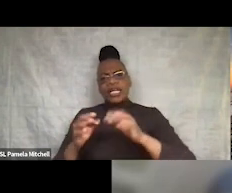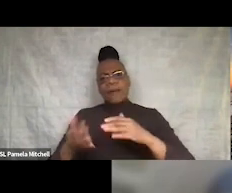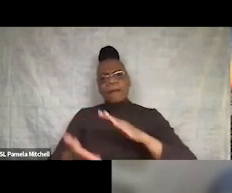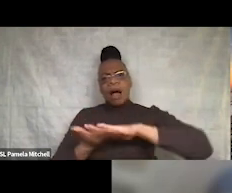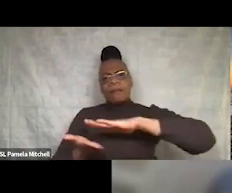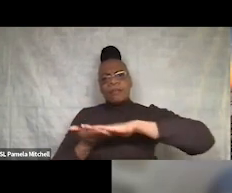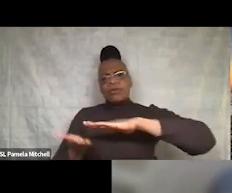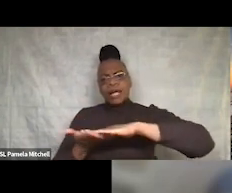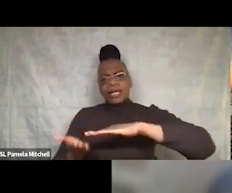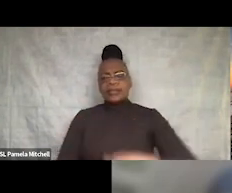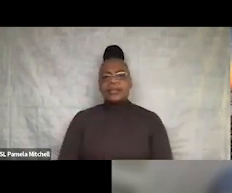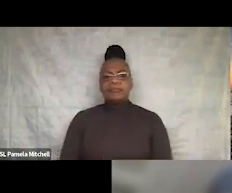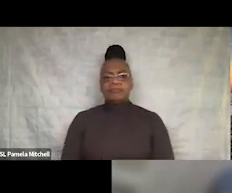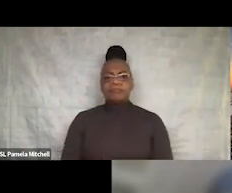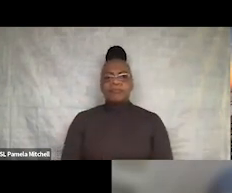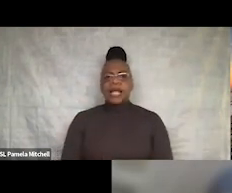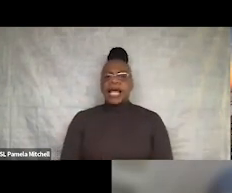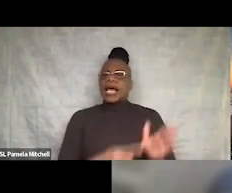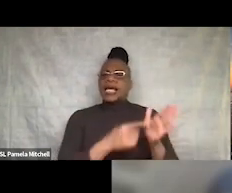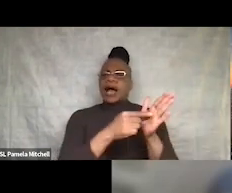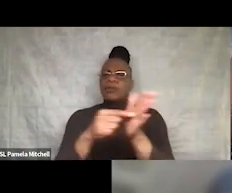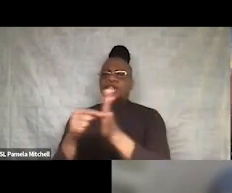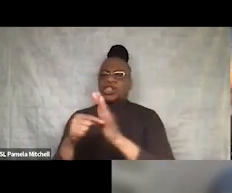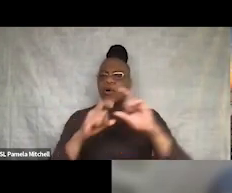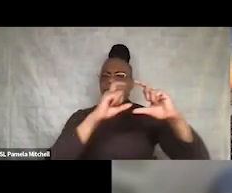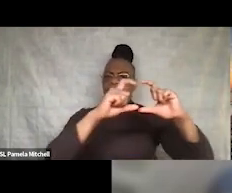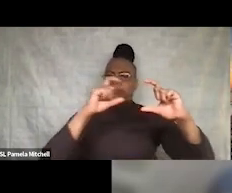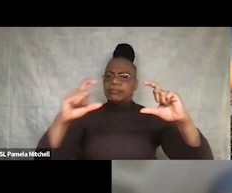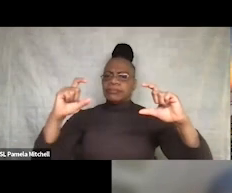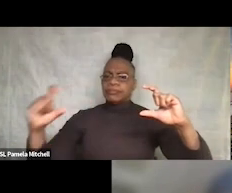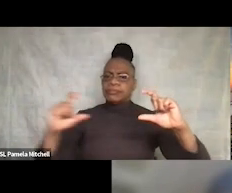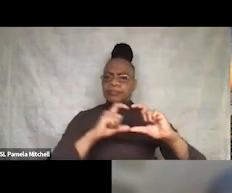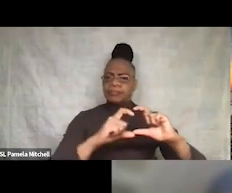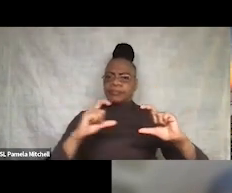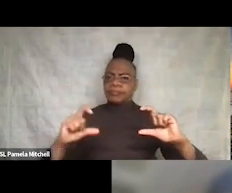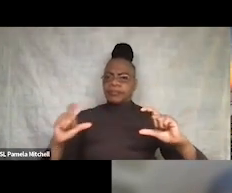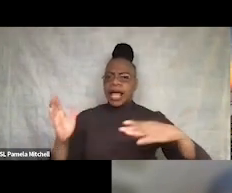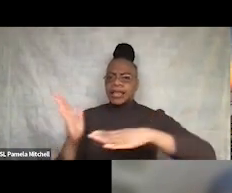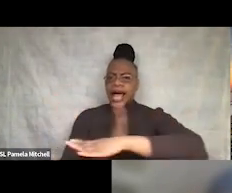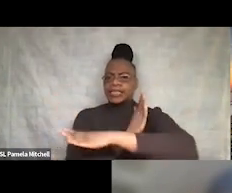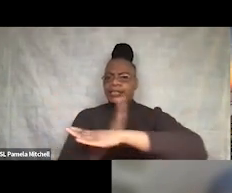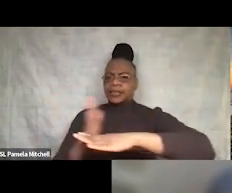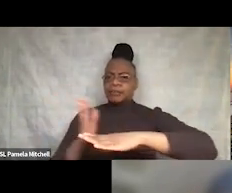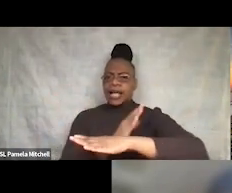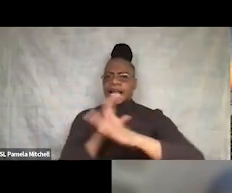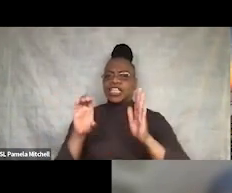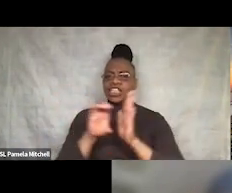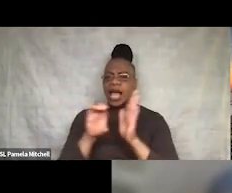And again, showing kind of the spectrum, right? And the chapter of liberation and self-discovery,